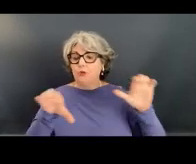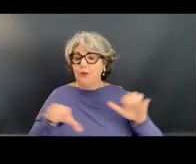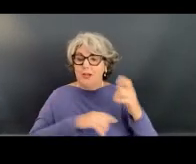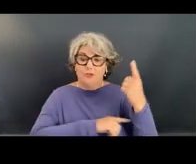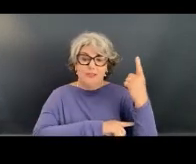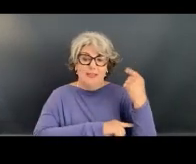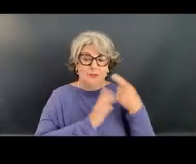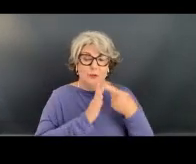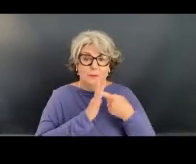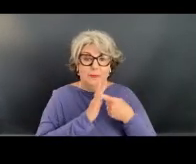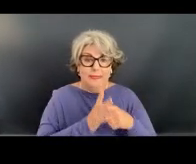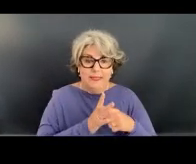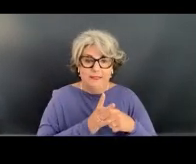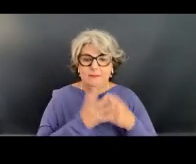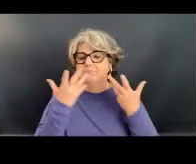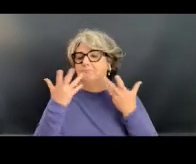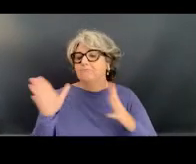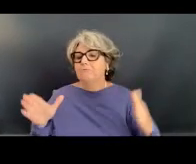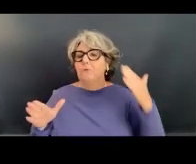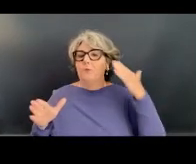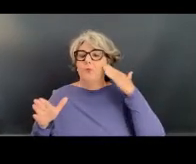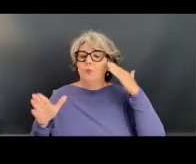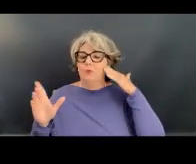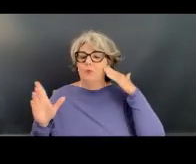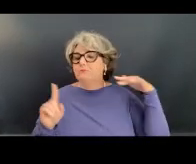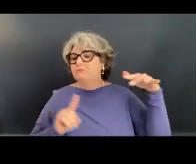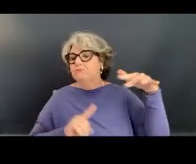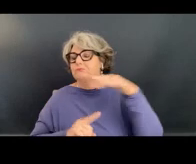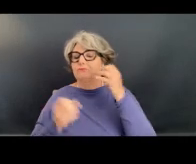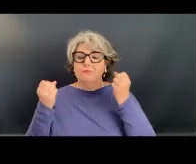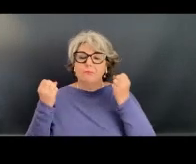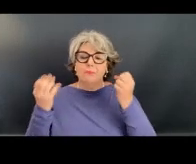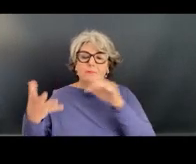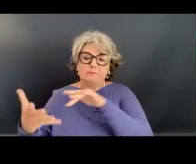So as we all know in this space, numerous studies exist on the